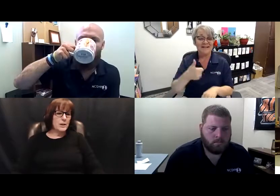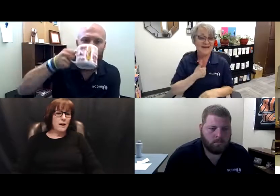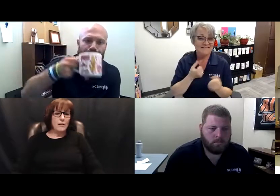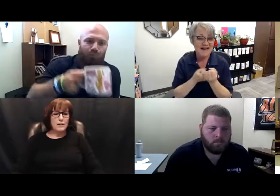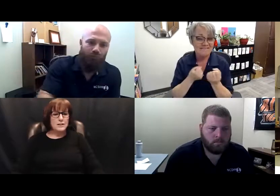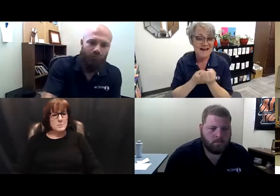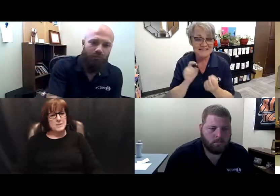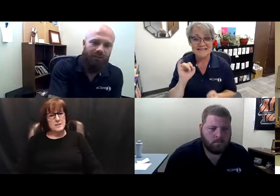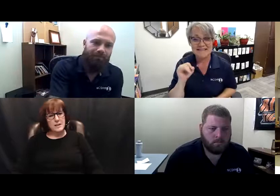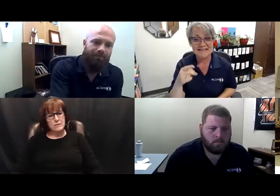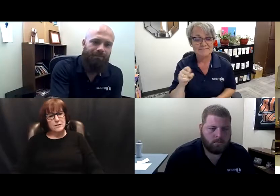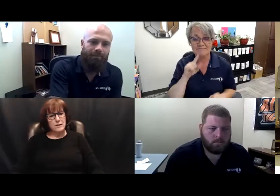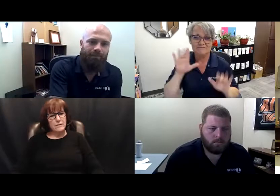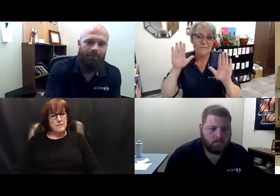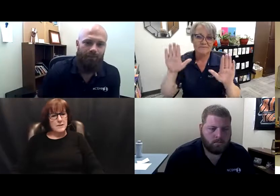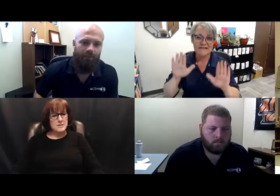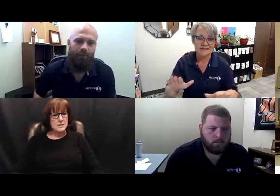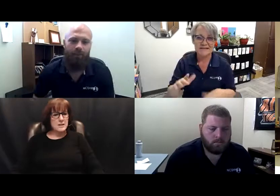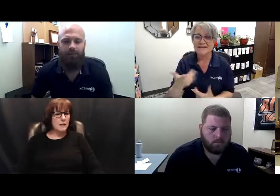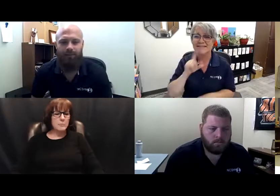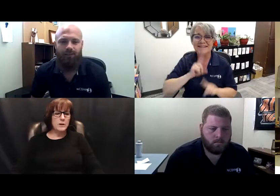all our tips today for self-advocacy have been